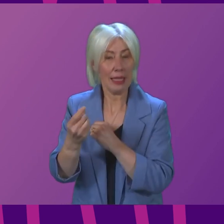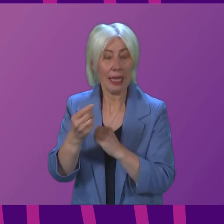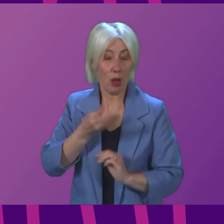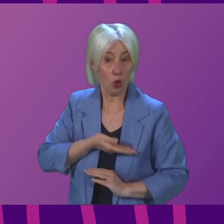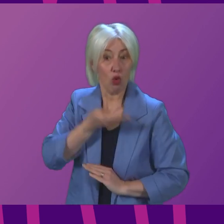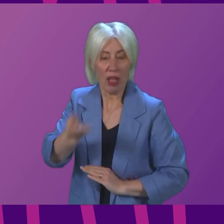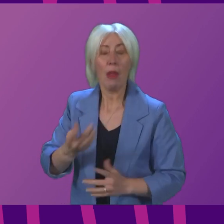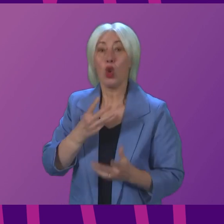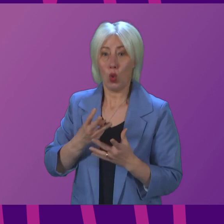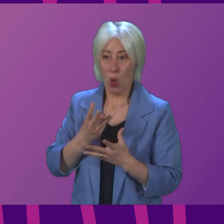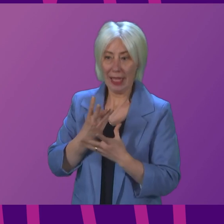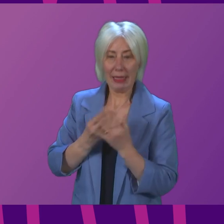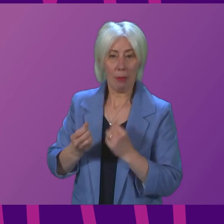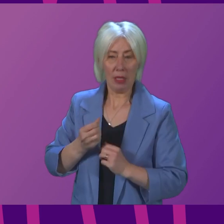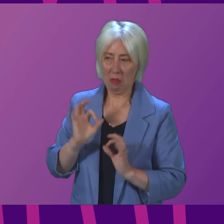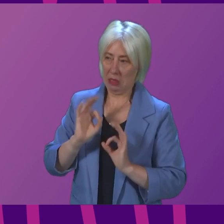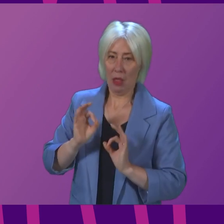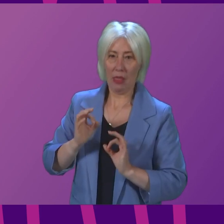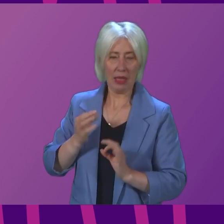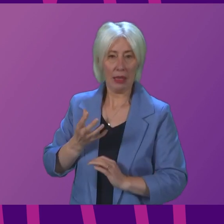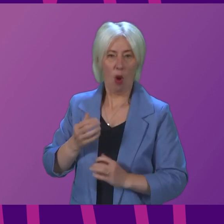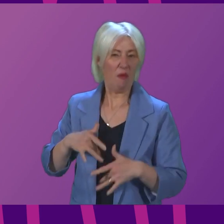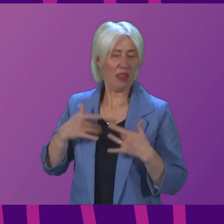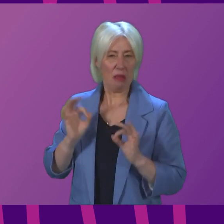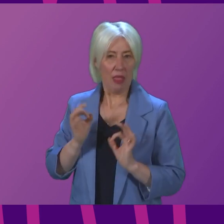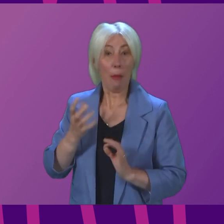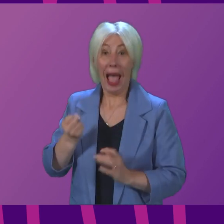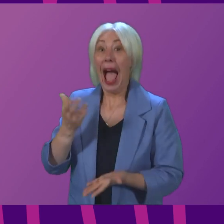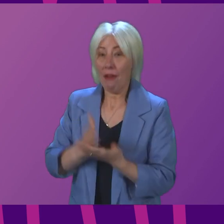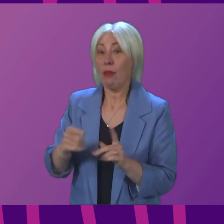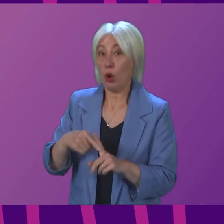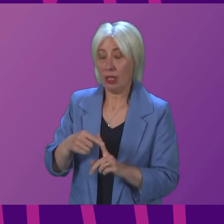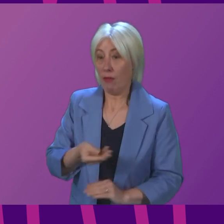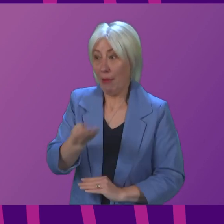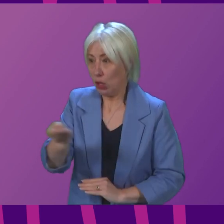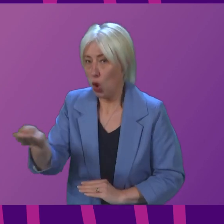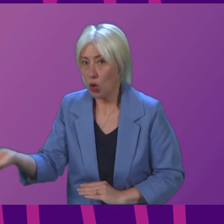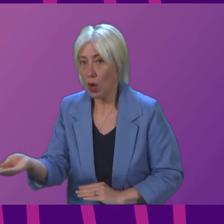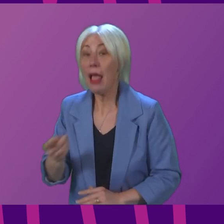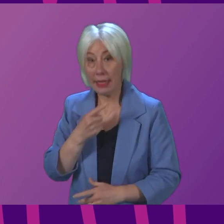On 13 February 2020, this Government’s advisers said that asymptomatic transmission was likely.